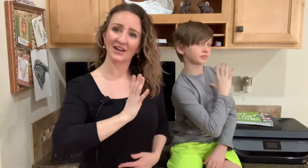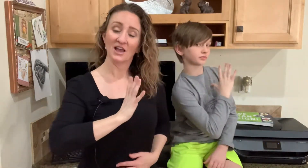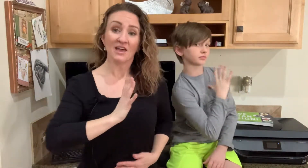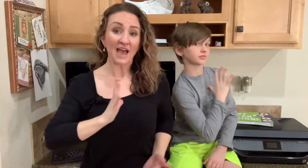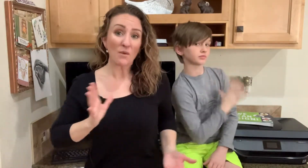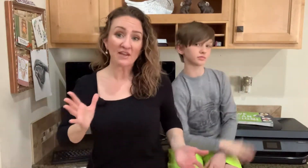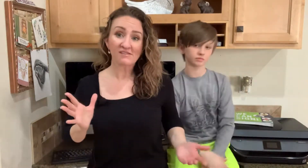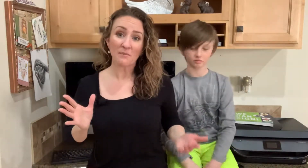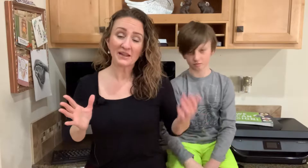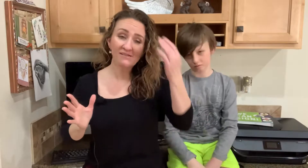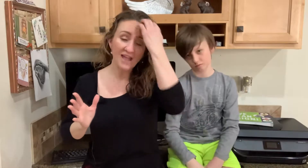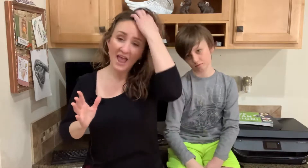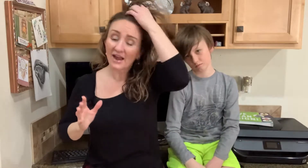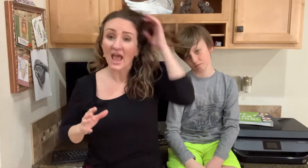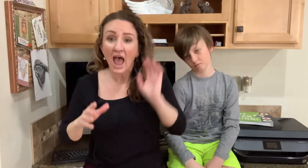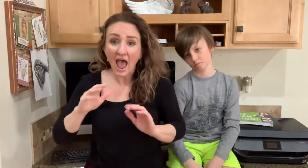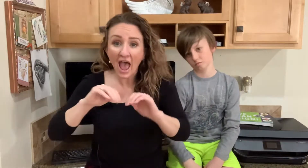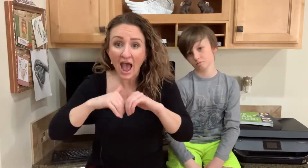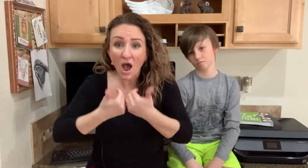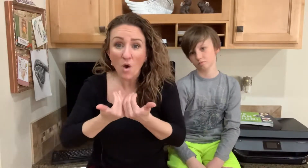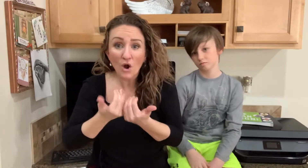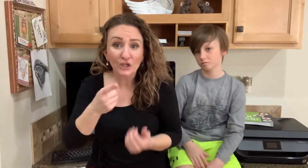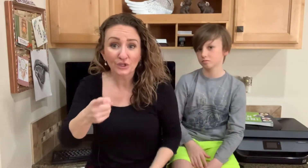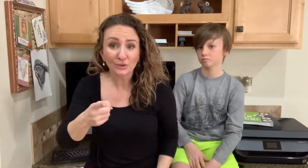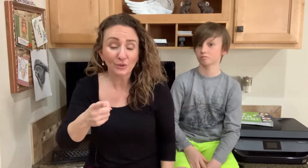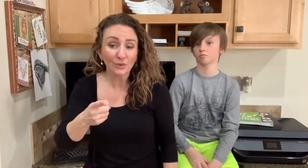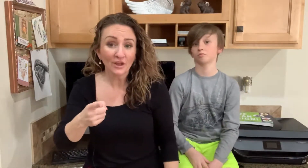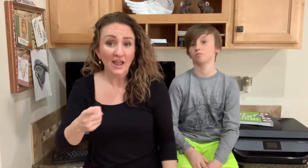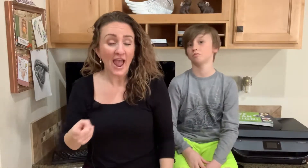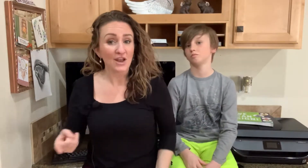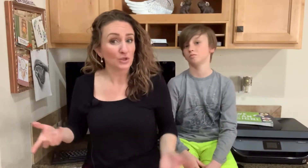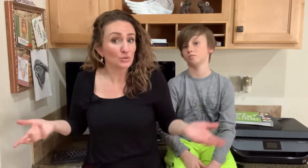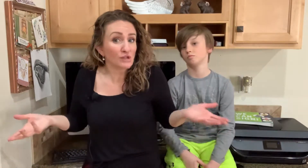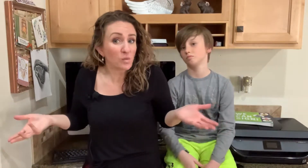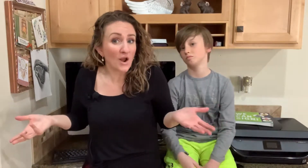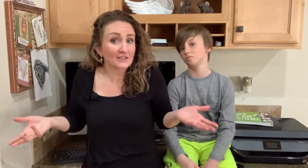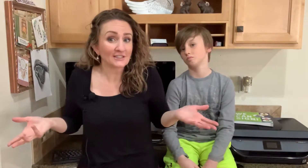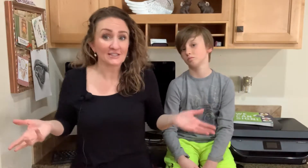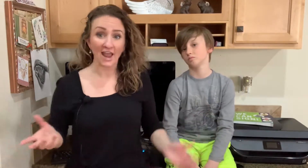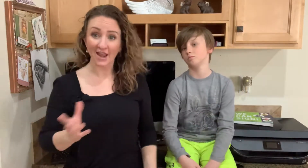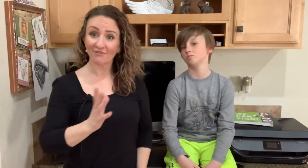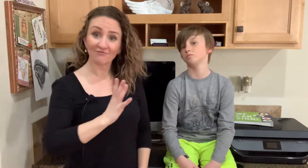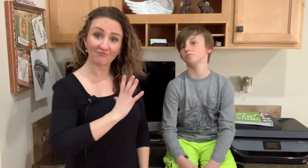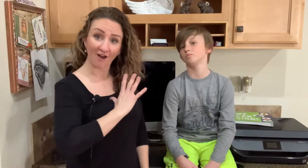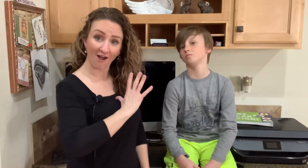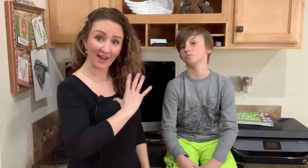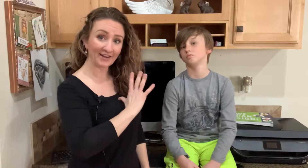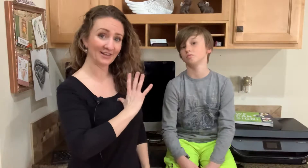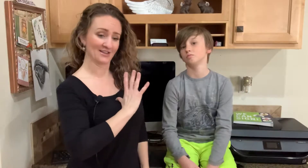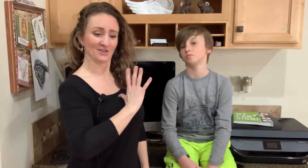Fine. That way if somebody said "How are you?" and you just wanted to say "Fine",